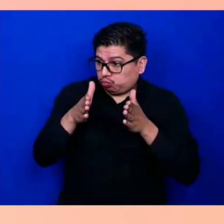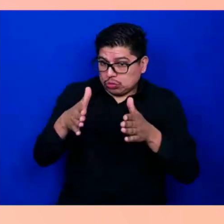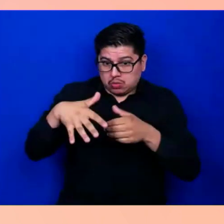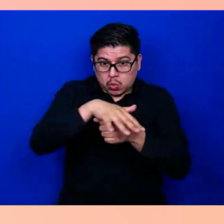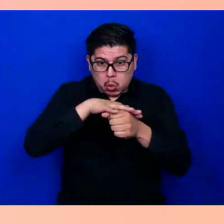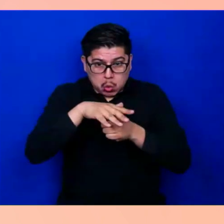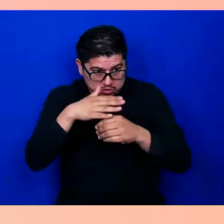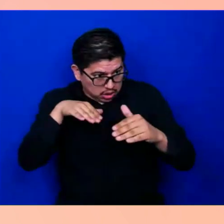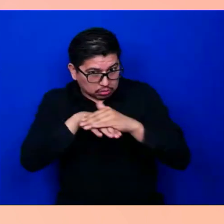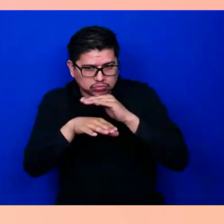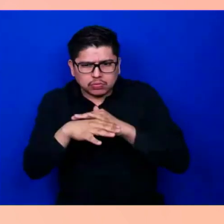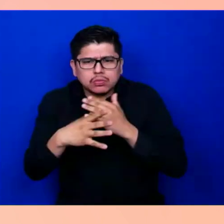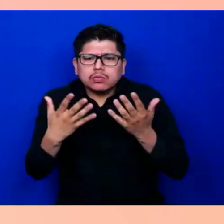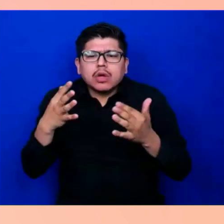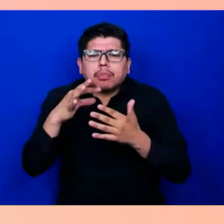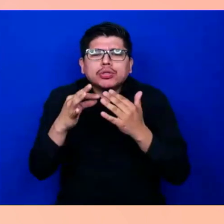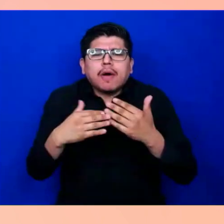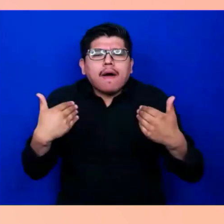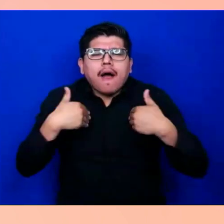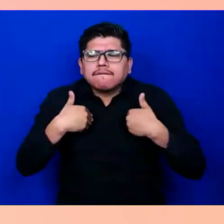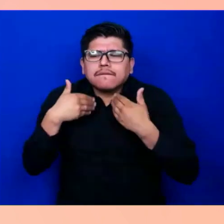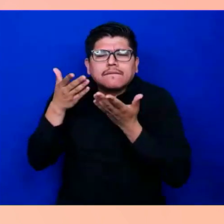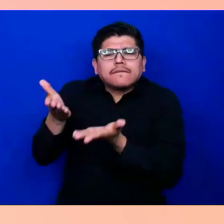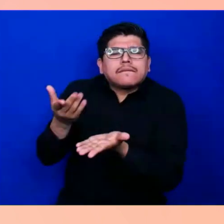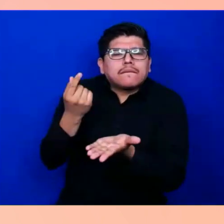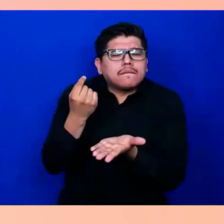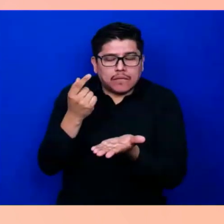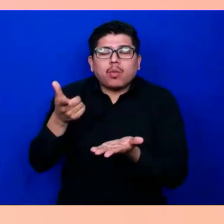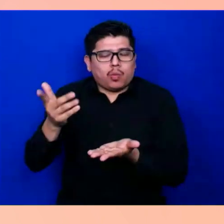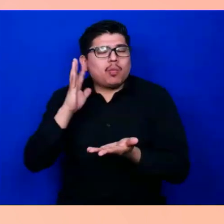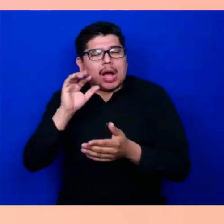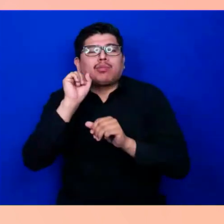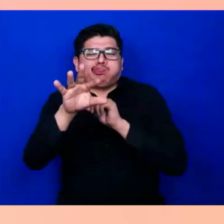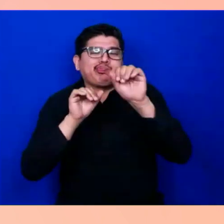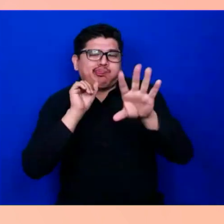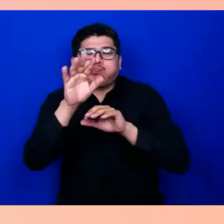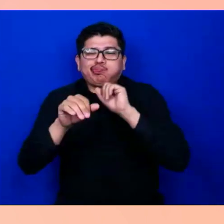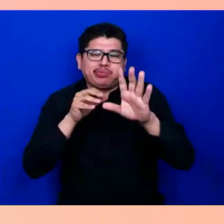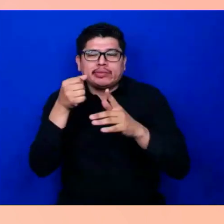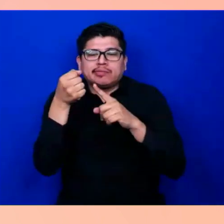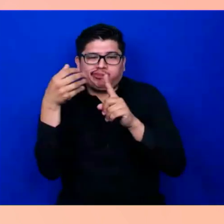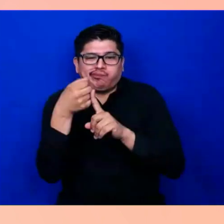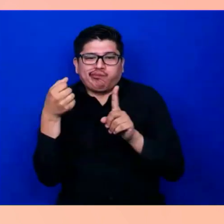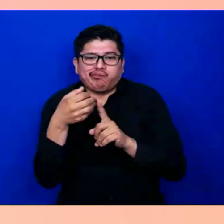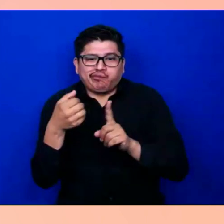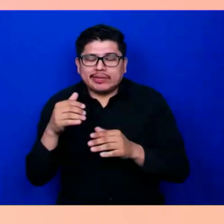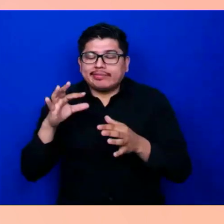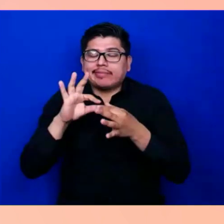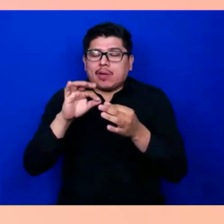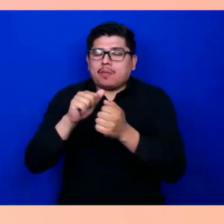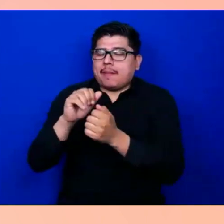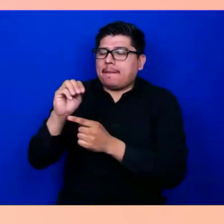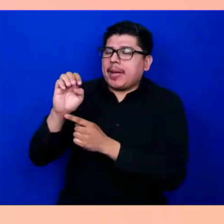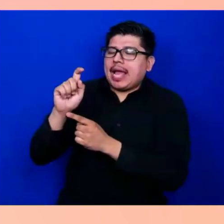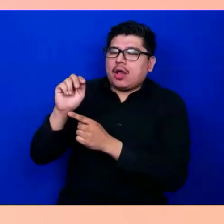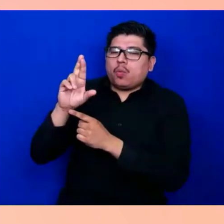It gives you a little bit more on that. It talks about metro bus. Well, then you say, well what if I prefer metro bus?